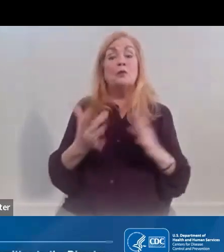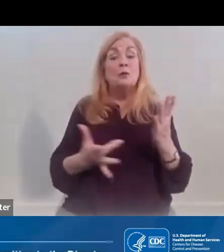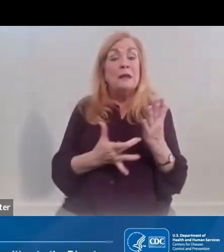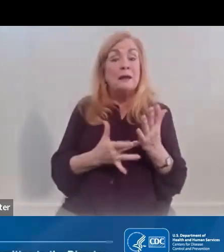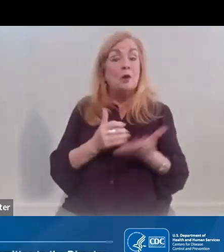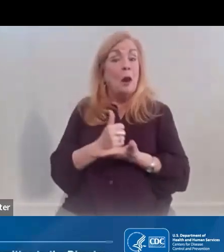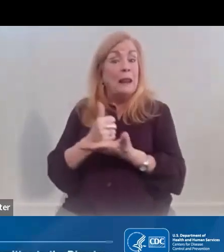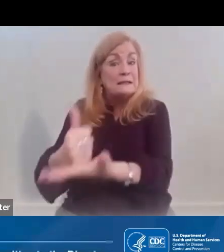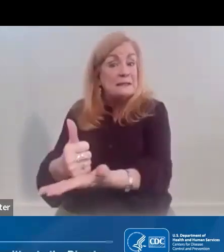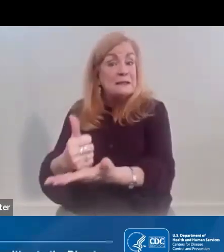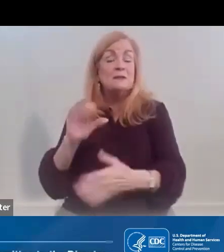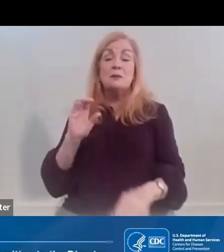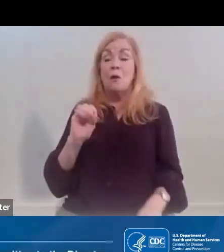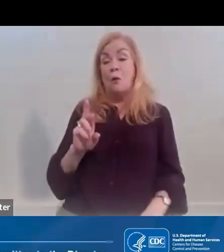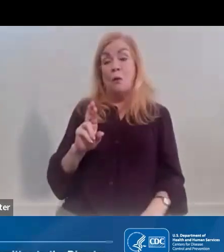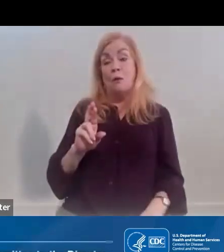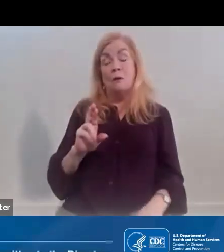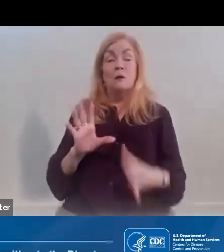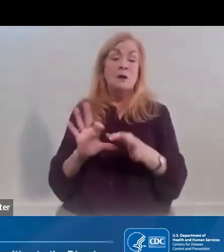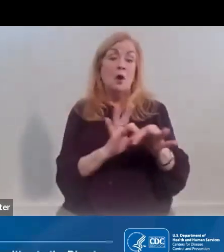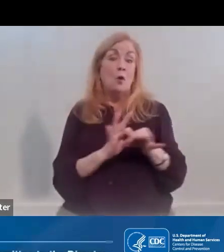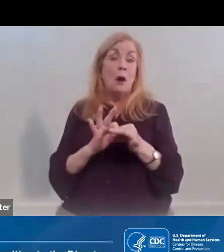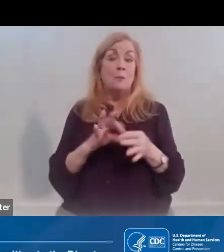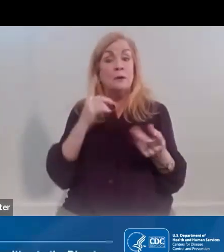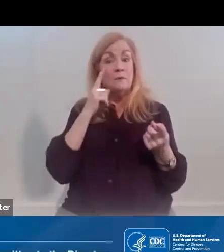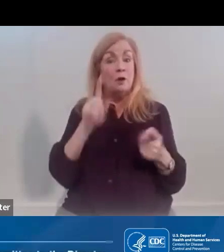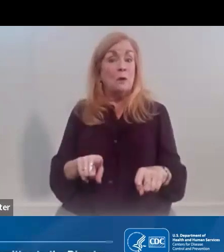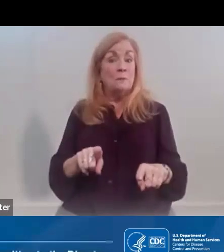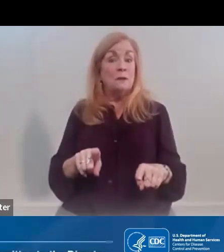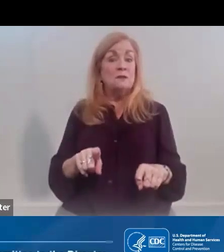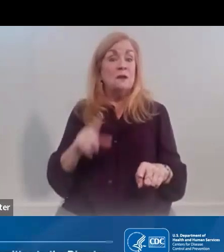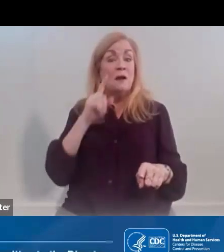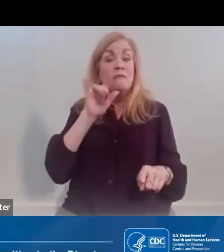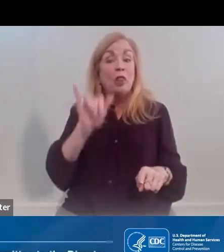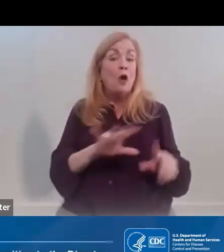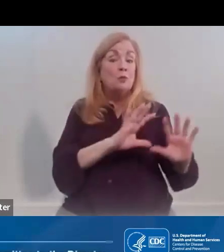and or cooperative agreements to entities that could in turn subgrant